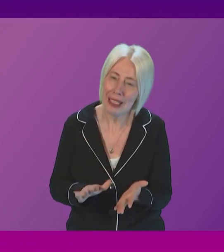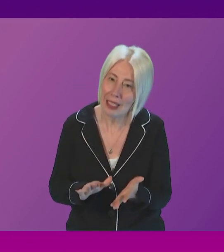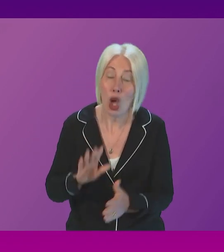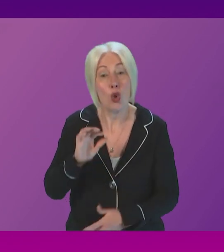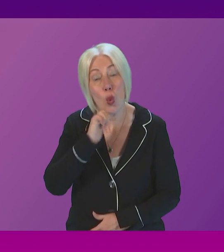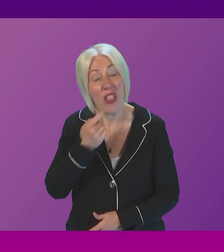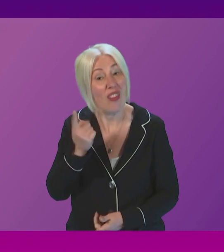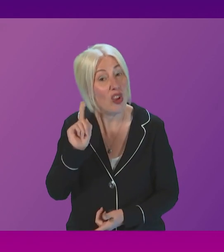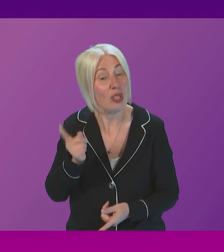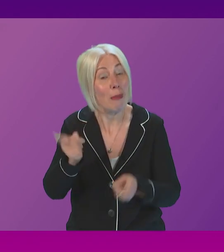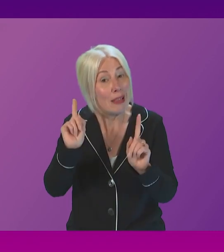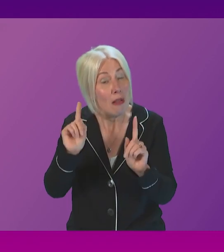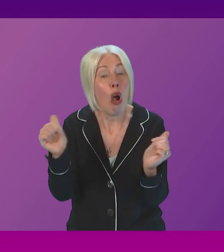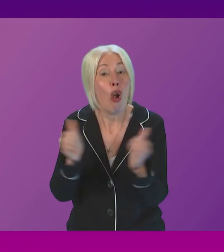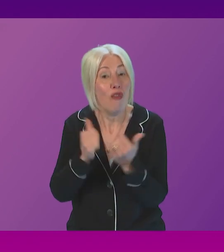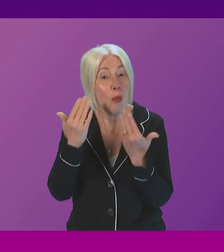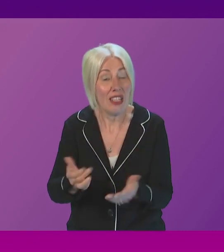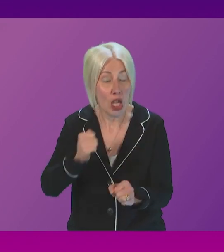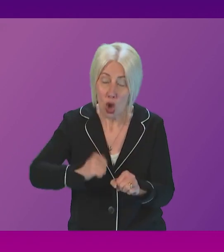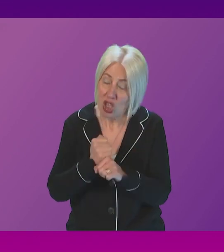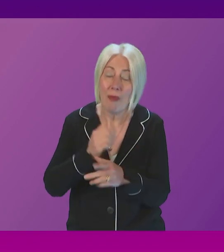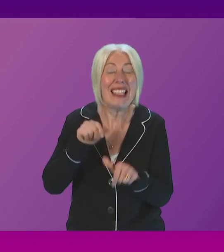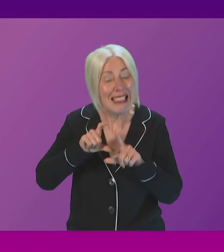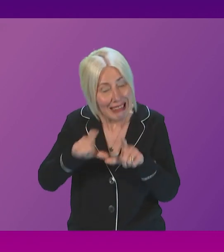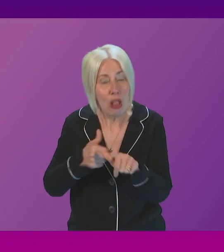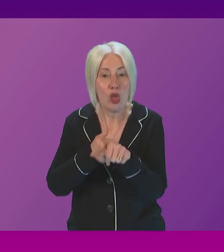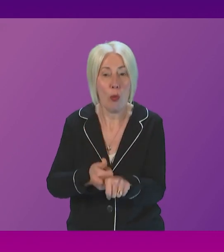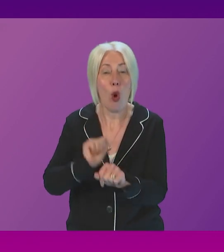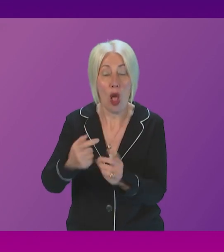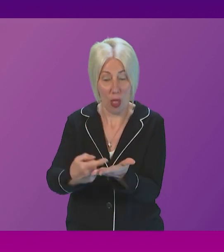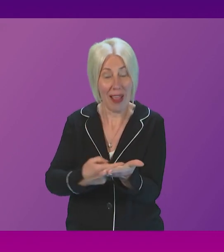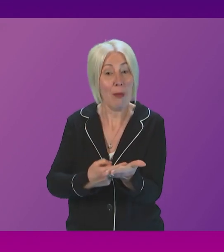Minister confirm today that the Government still supports the Feeley recommendations? If it does,